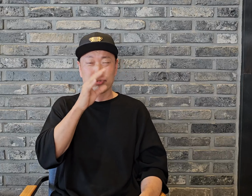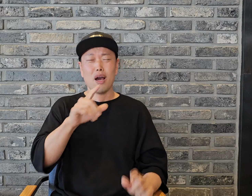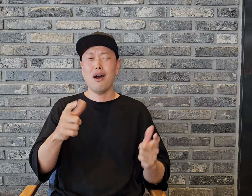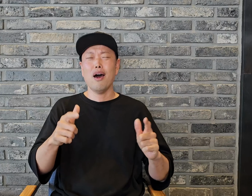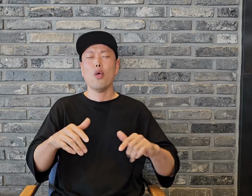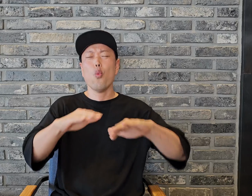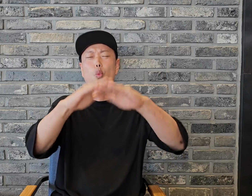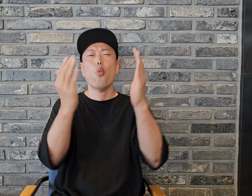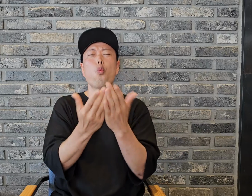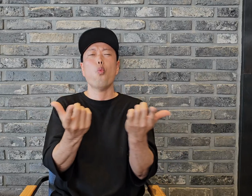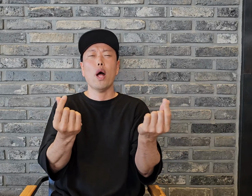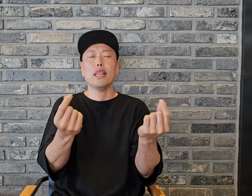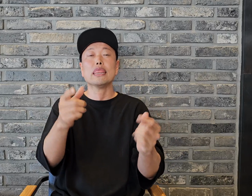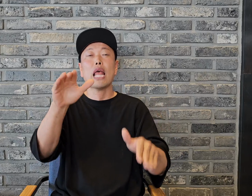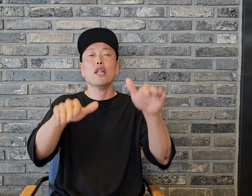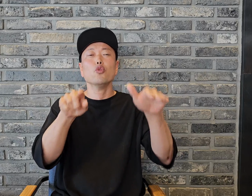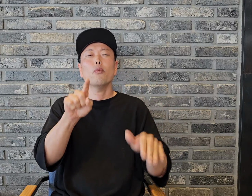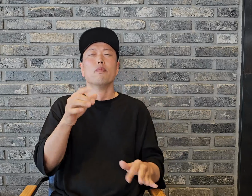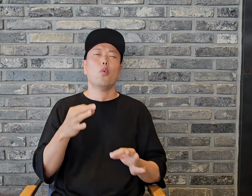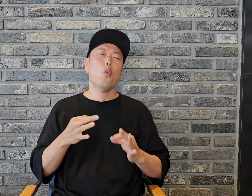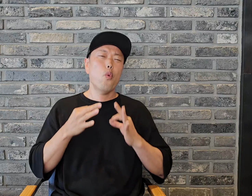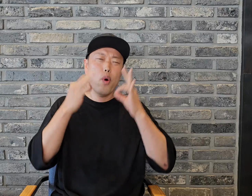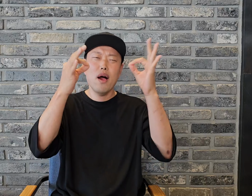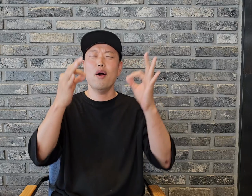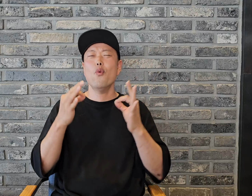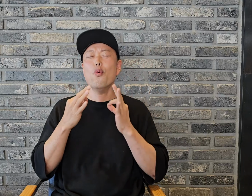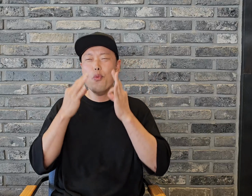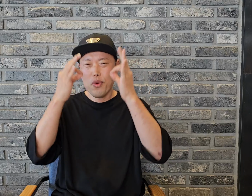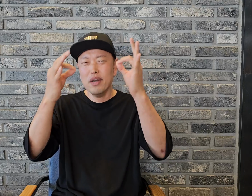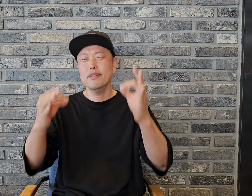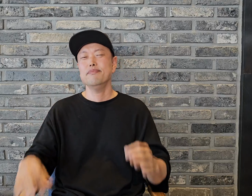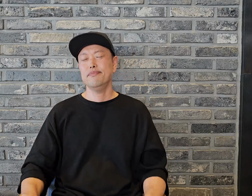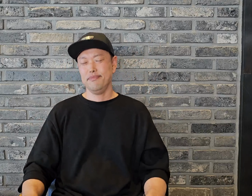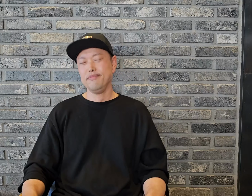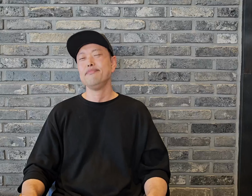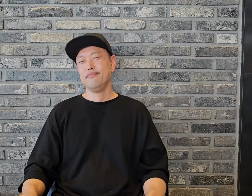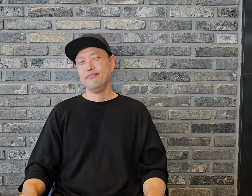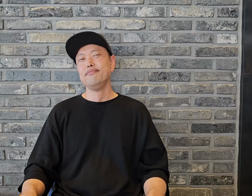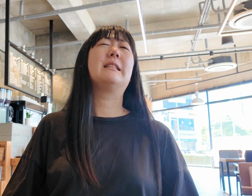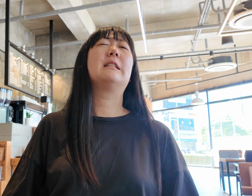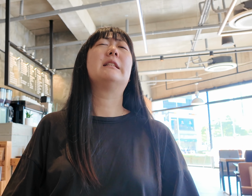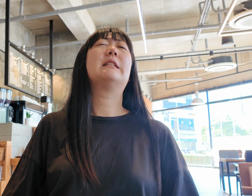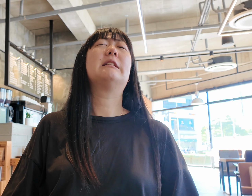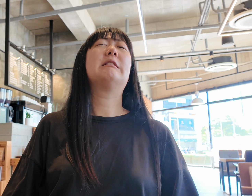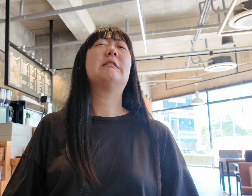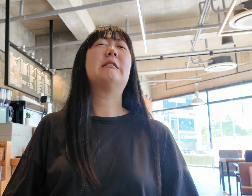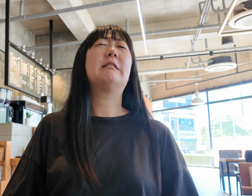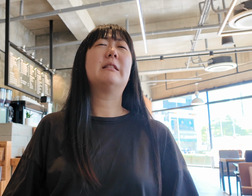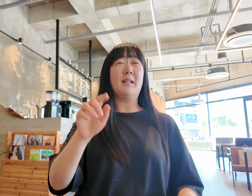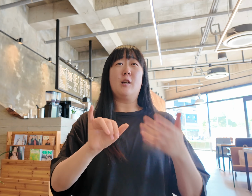You can do everything without doing it, but I think the difference is whether or not you put in effort. oh,,, I see.